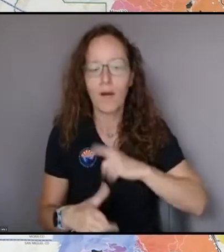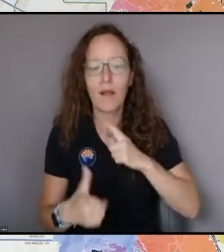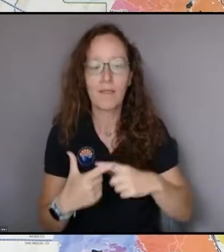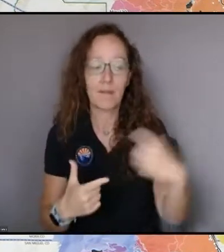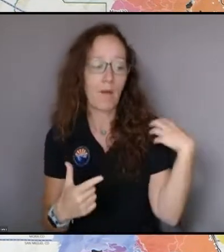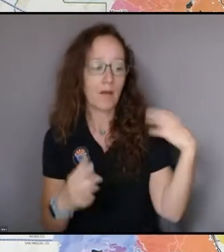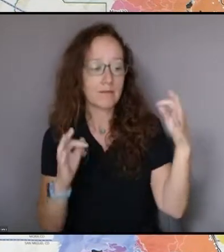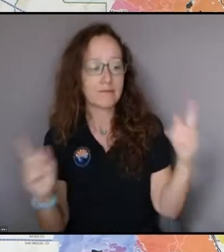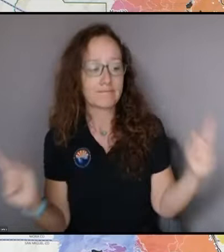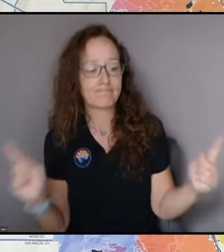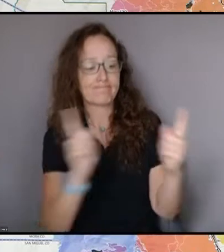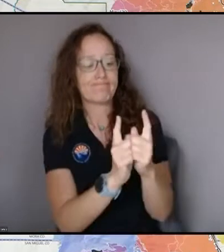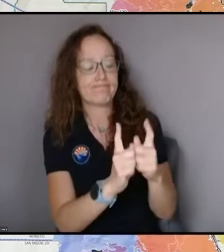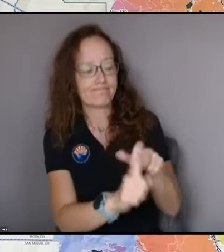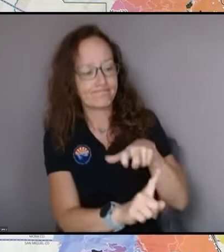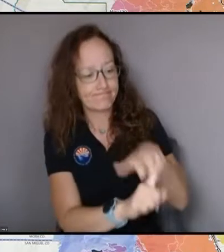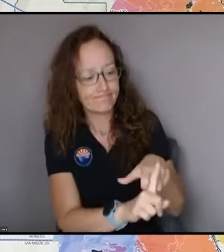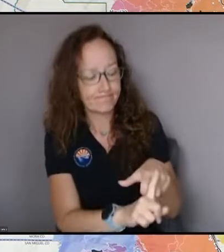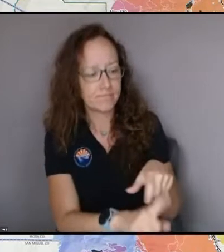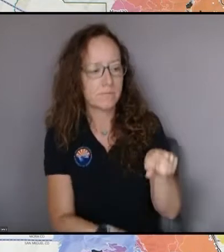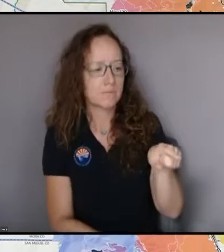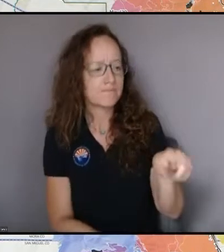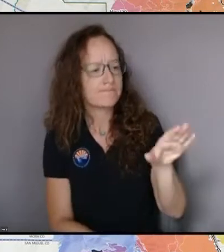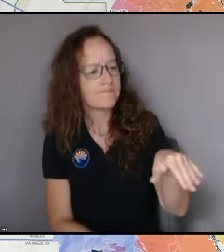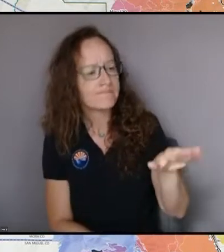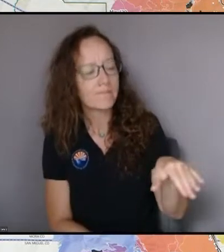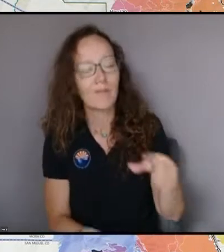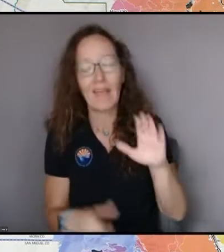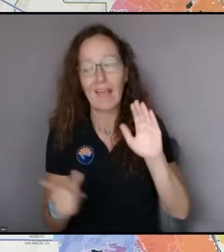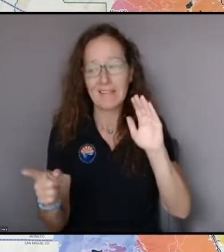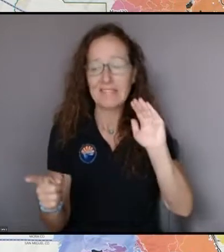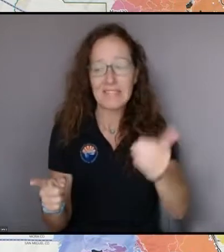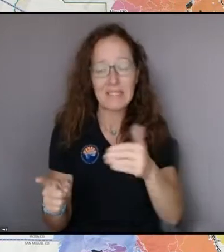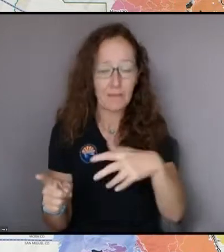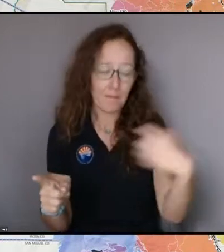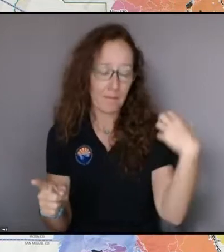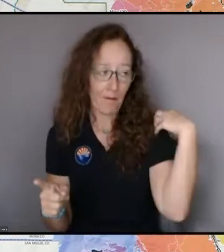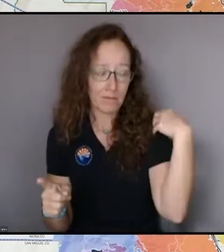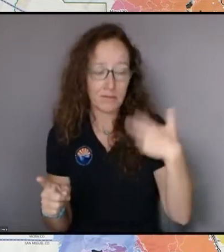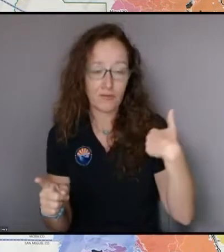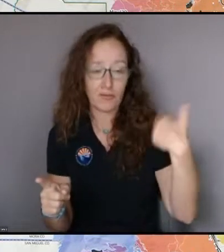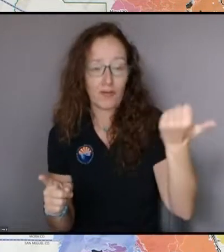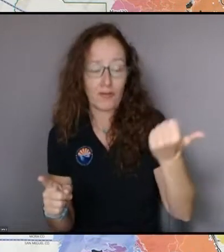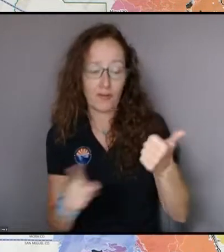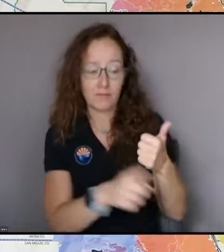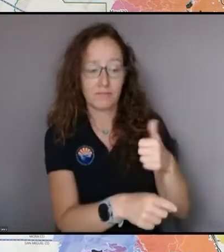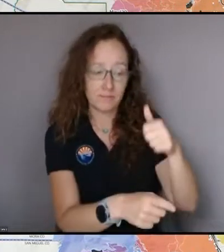it's had impact on other people on your team.' And the older gentleman acknowledged that it had impact and he said, 'Yeah,